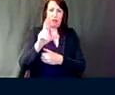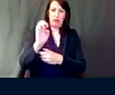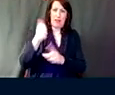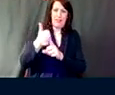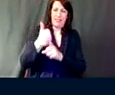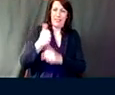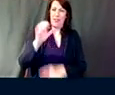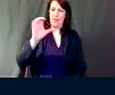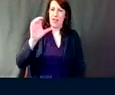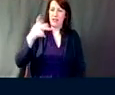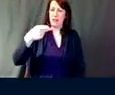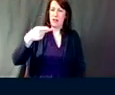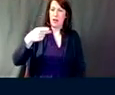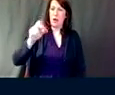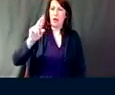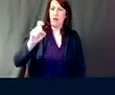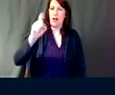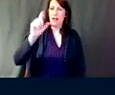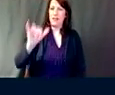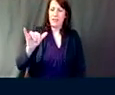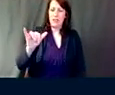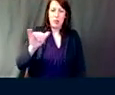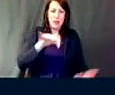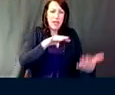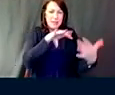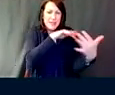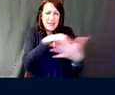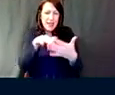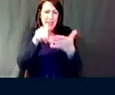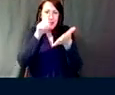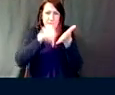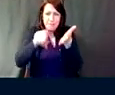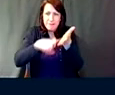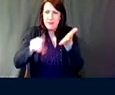USE RACE AS A CRUDE PROXY. YOU CAN GO THROUGH LITERATURE